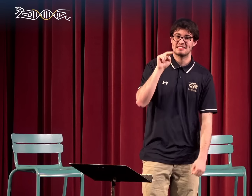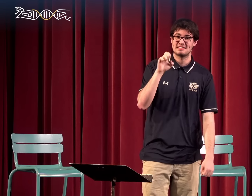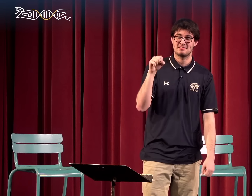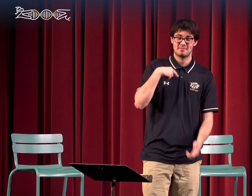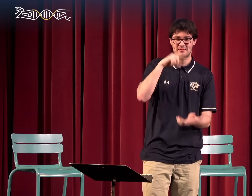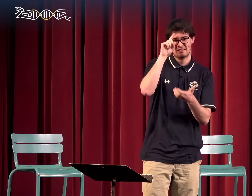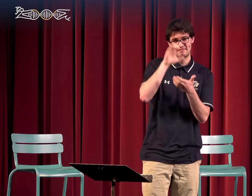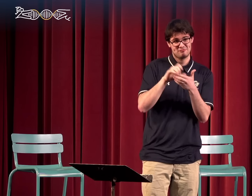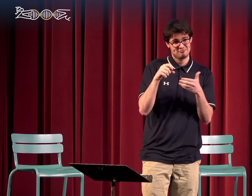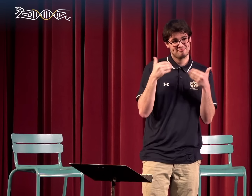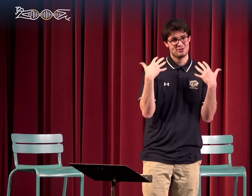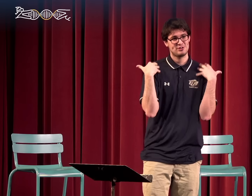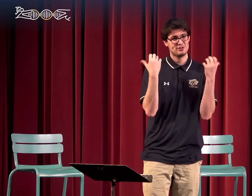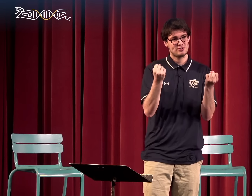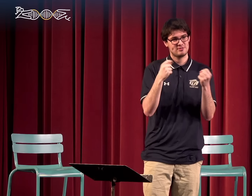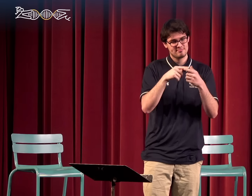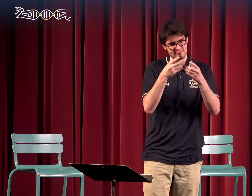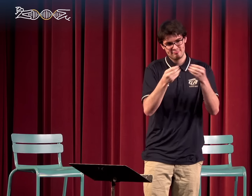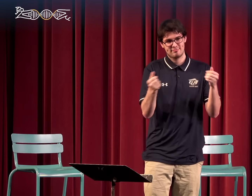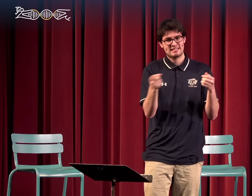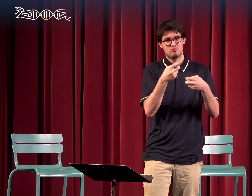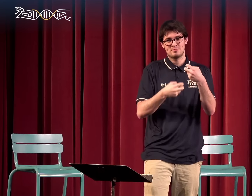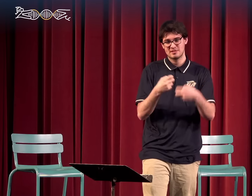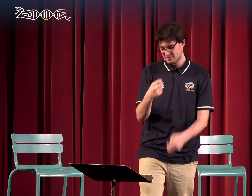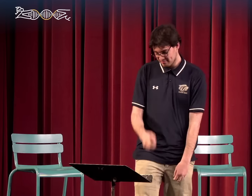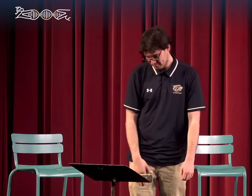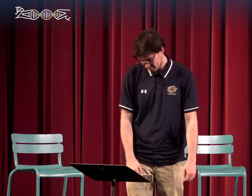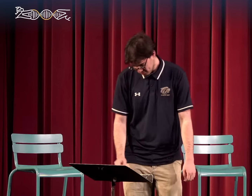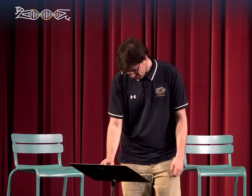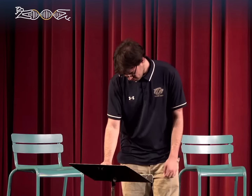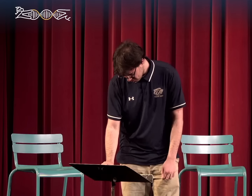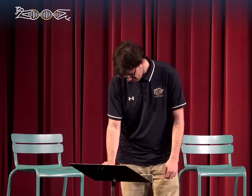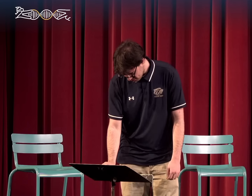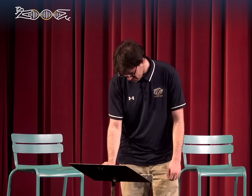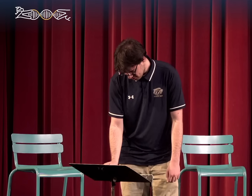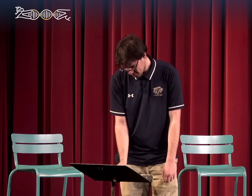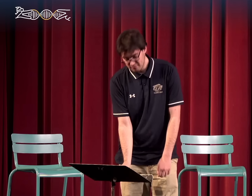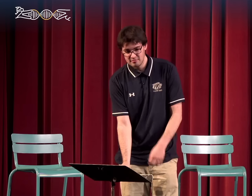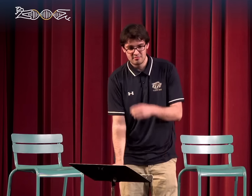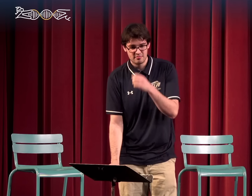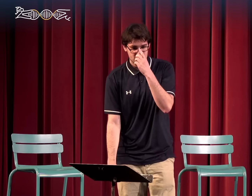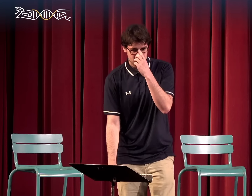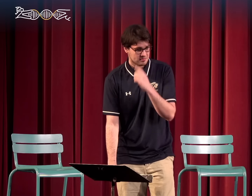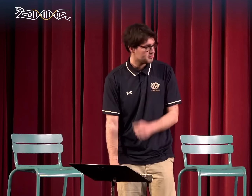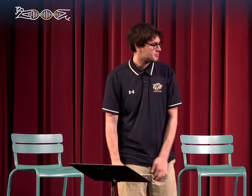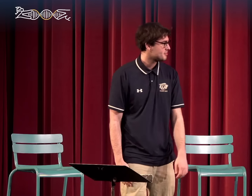It is belief of mine I think we should eradicate this problem and that will